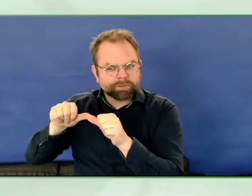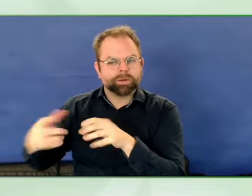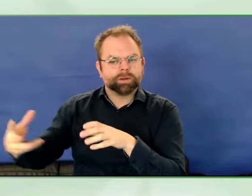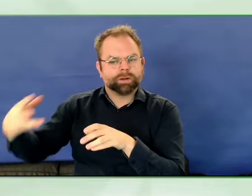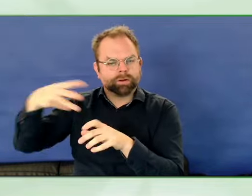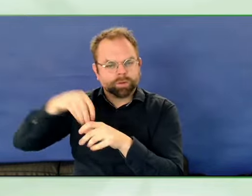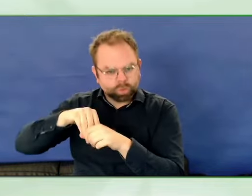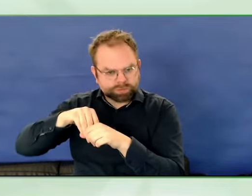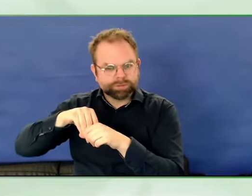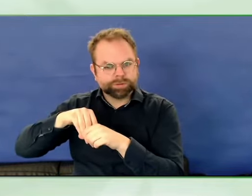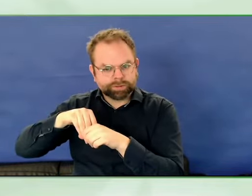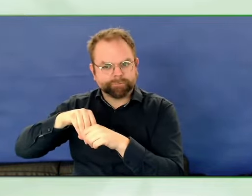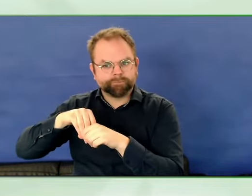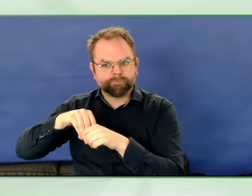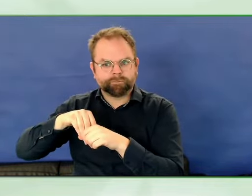What do people say about it?